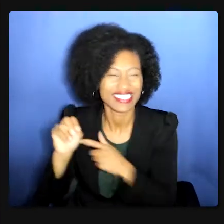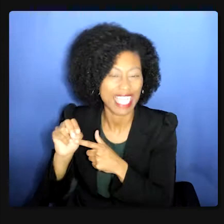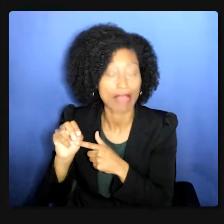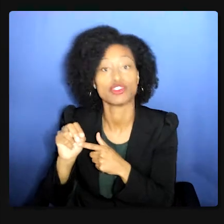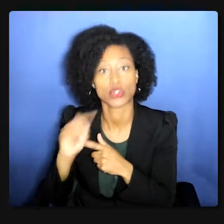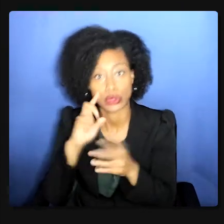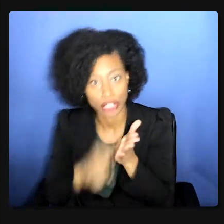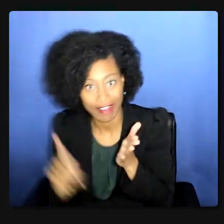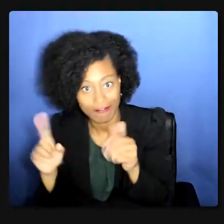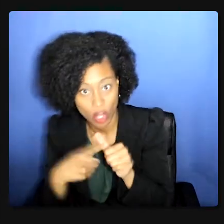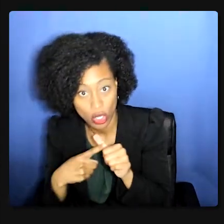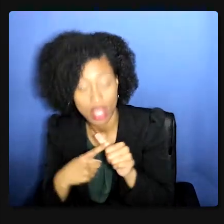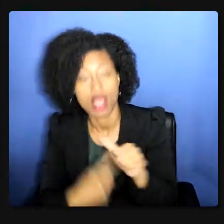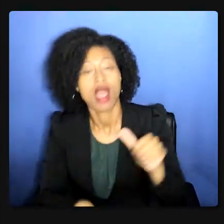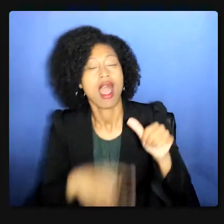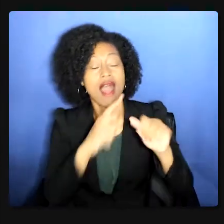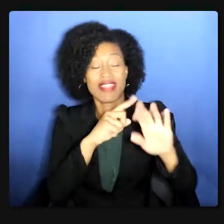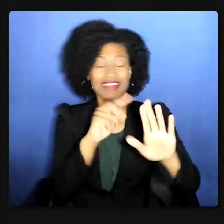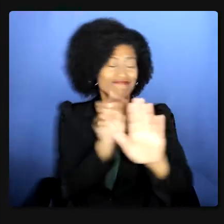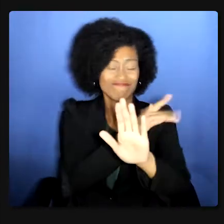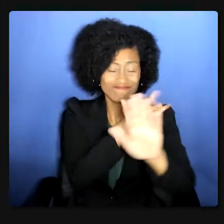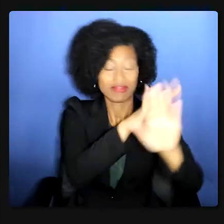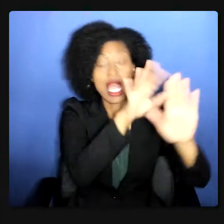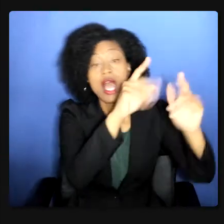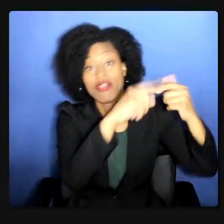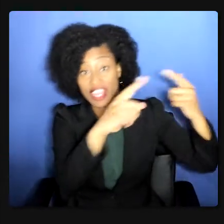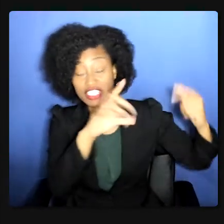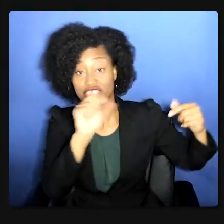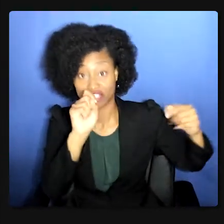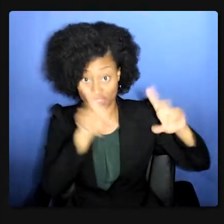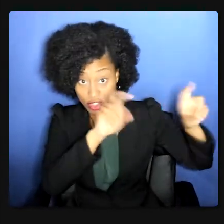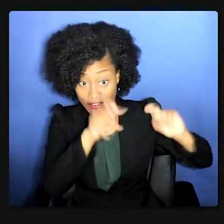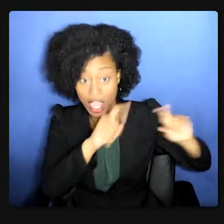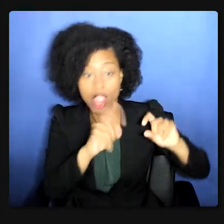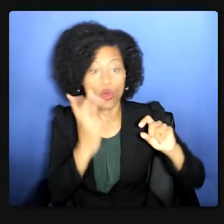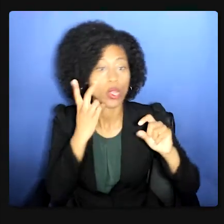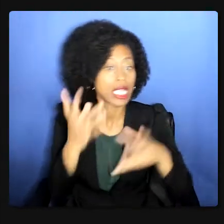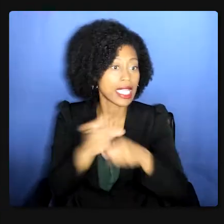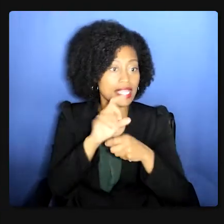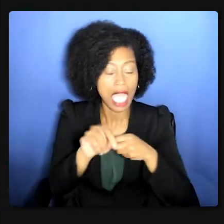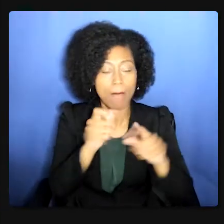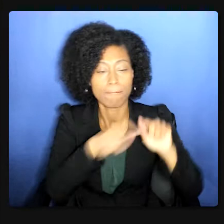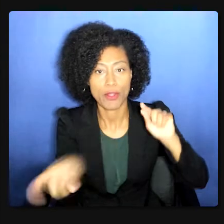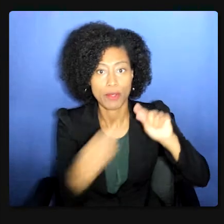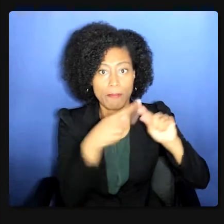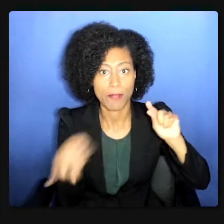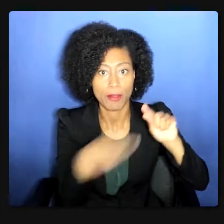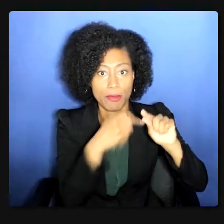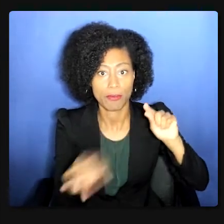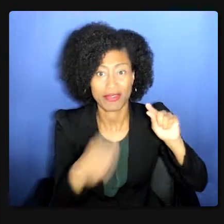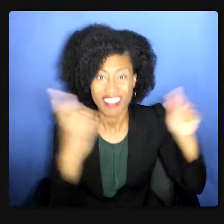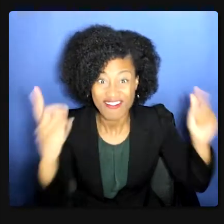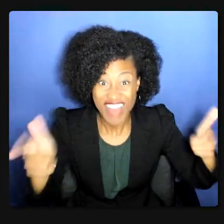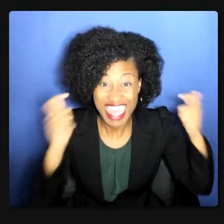People jumping and shooting, all that kind of stuff. The server needs to process all that very fast.